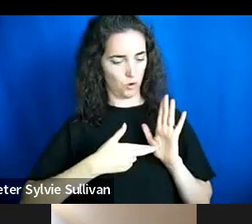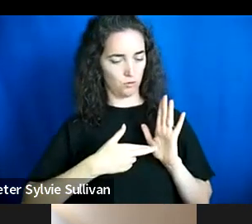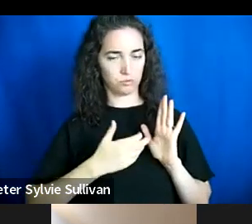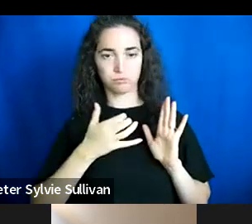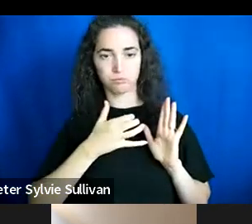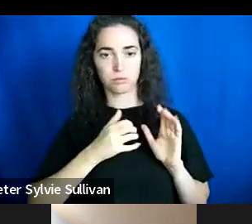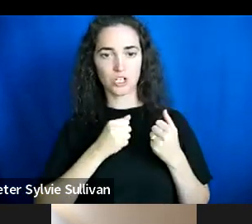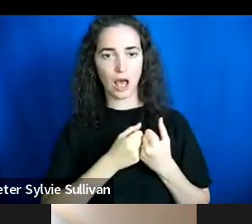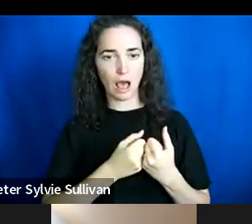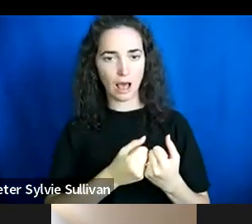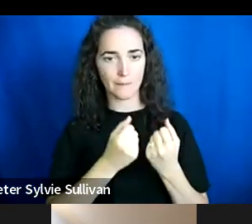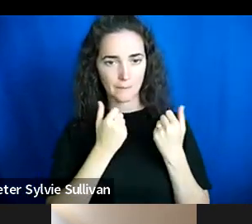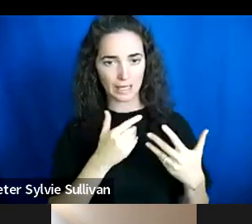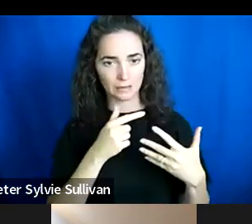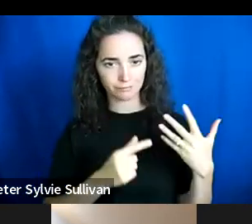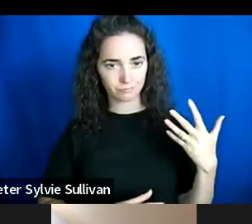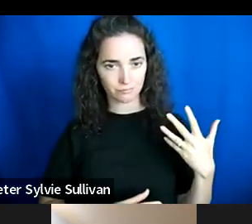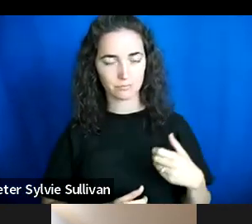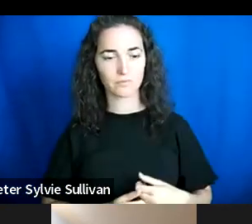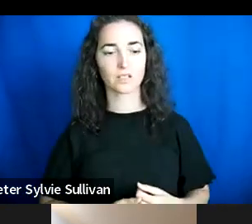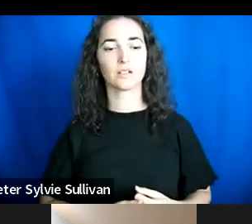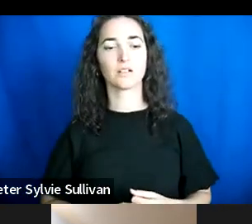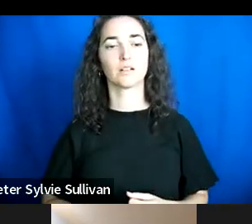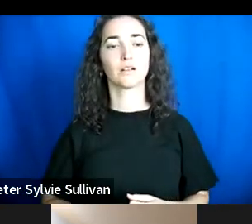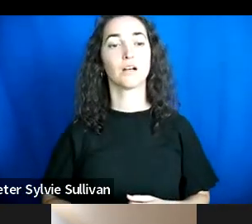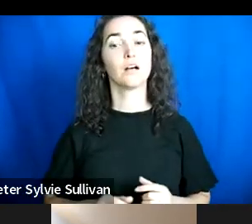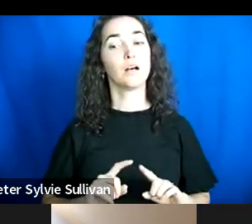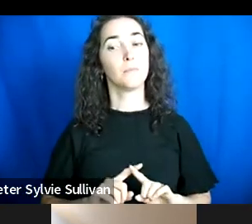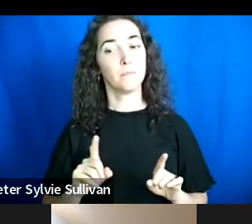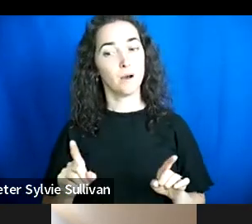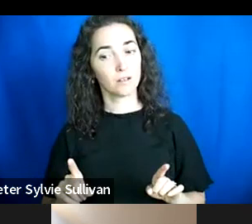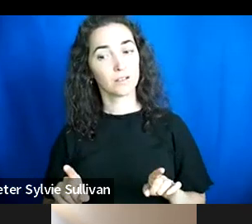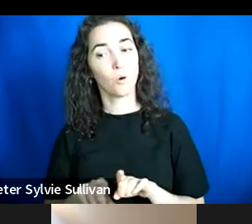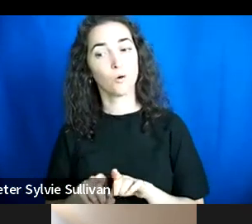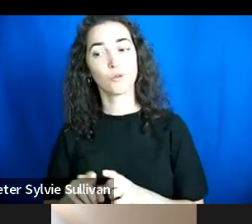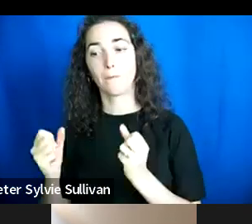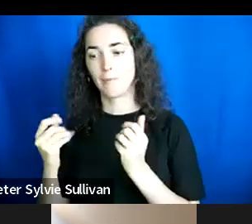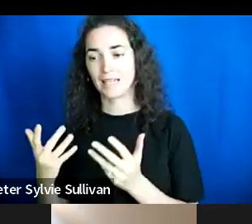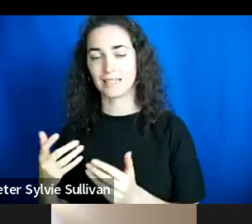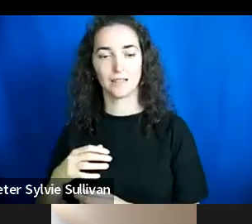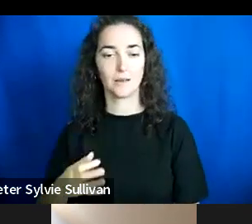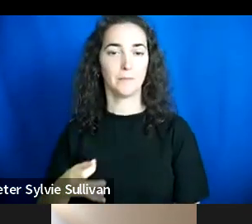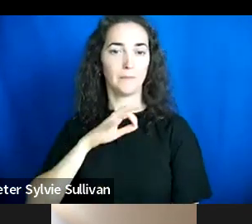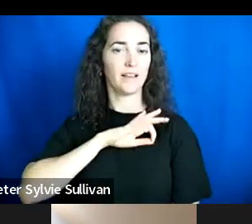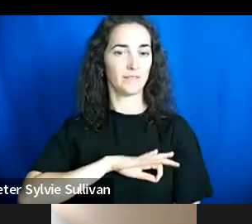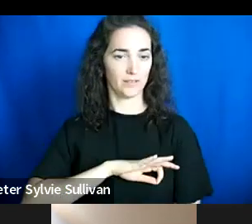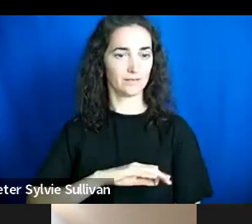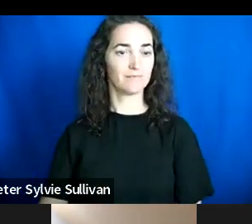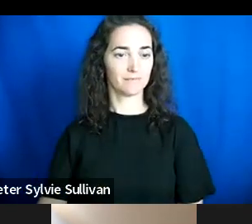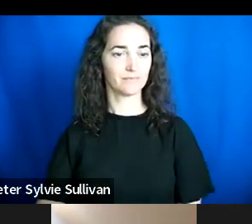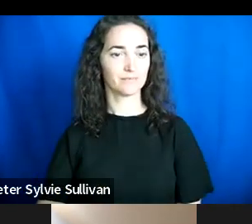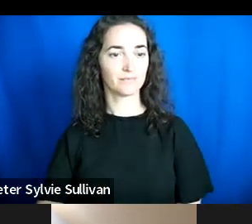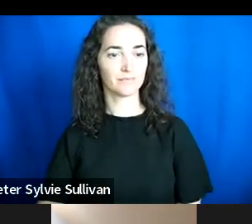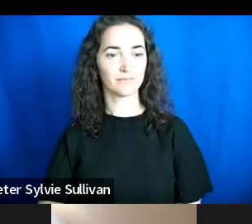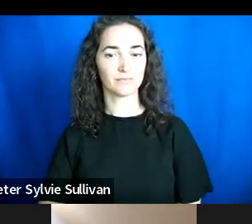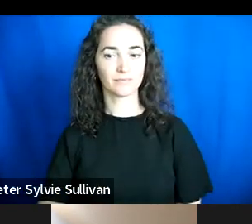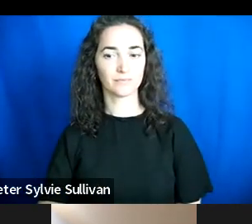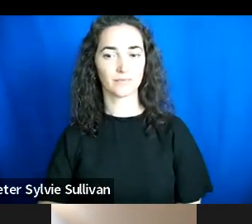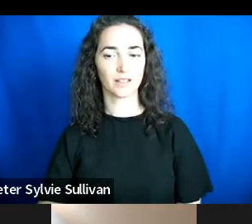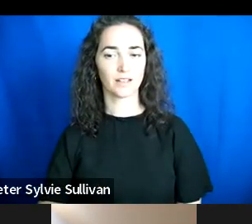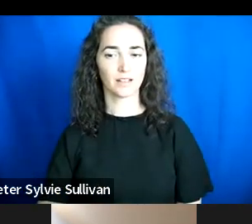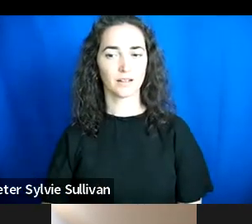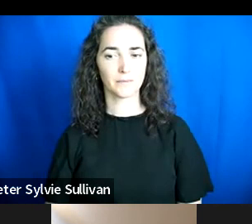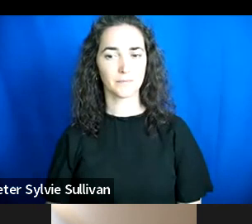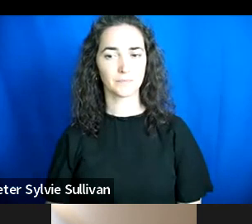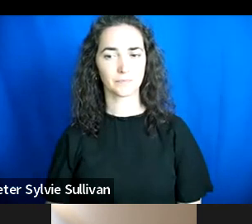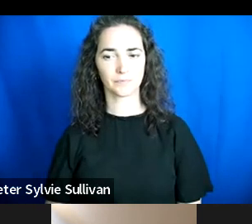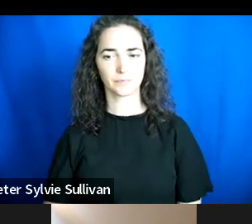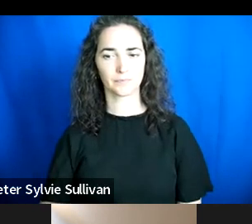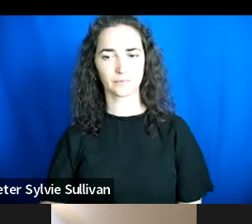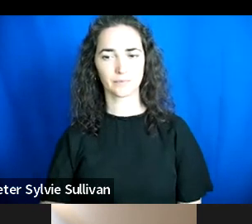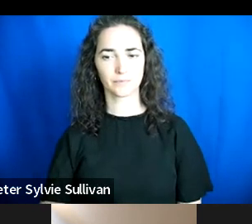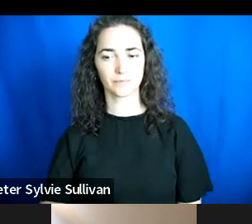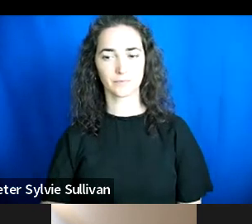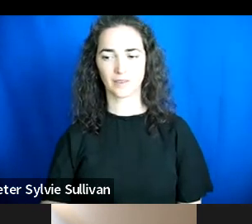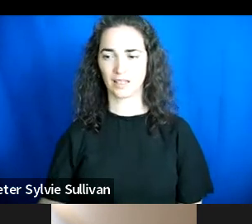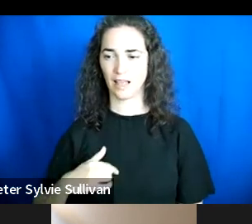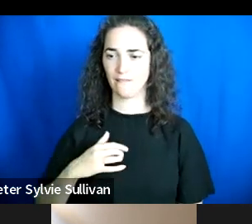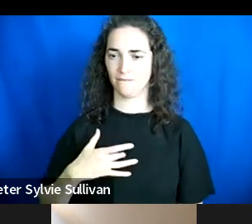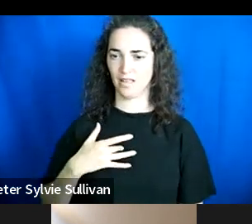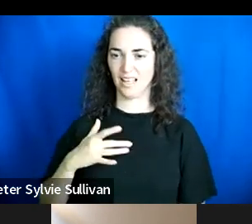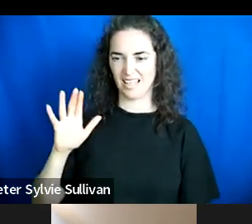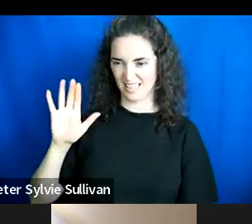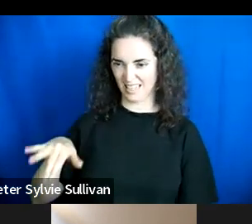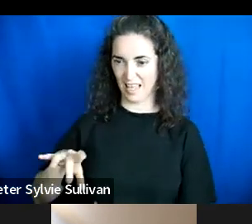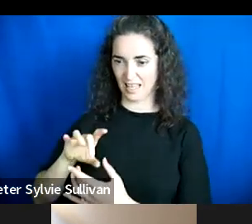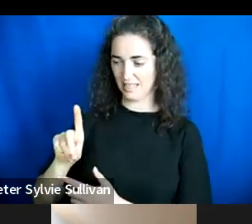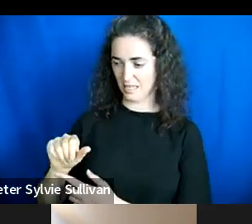But we also have a lot of additional benefits. do feel like the the nature of the disability brings us closer in a lot of ways.